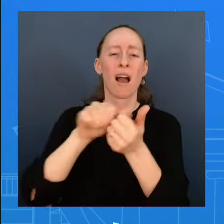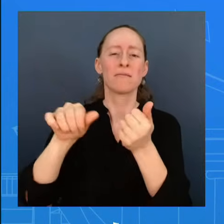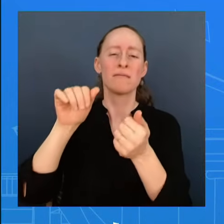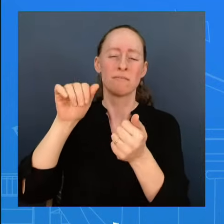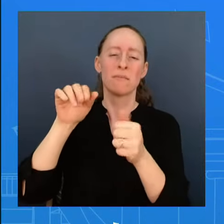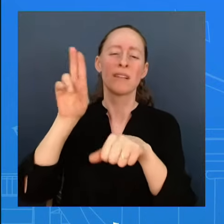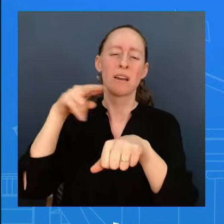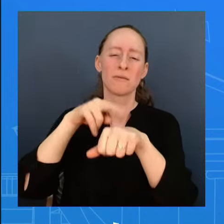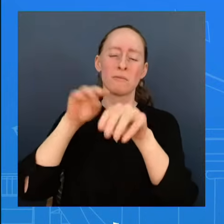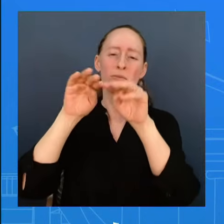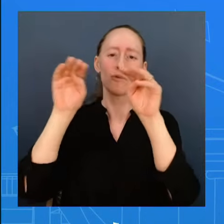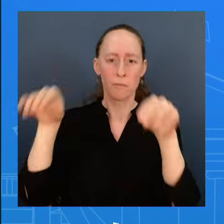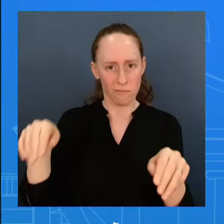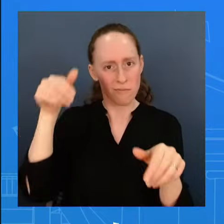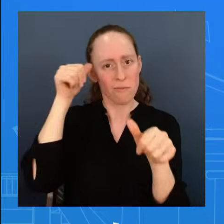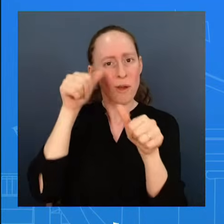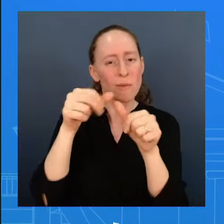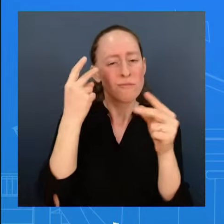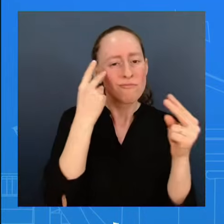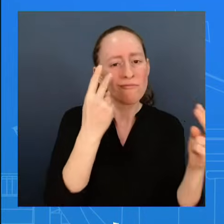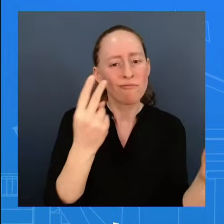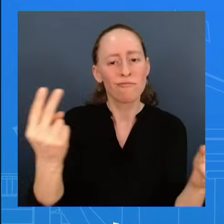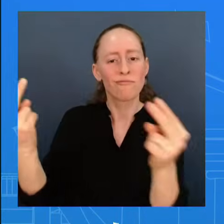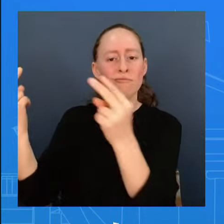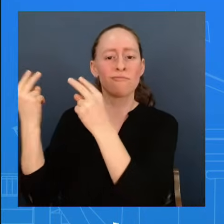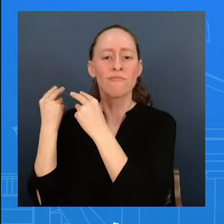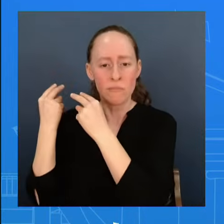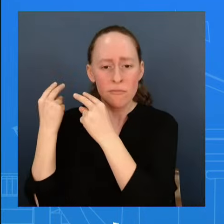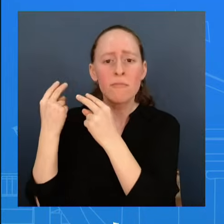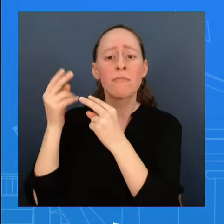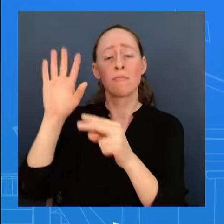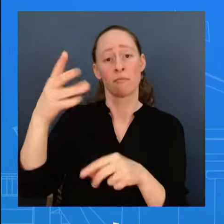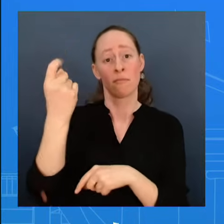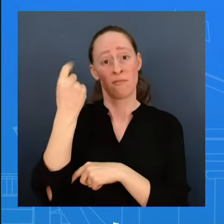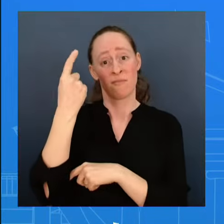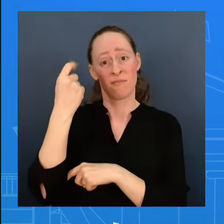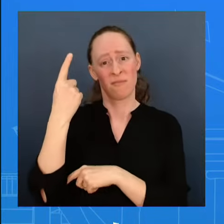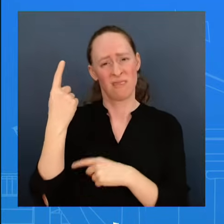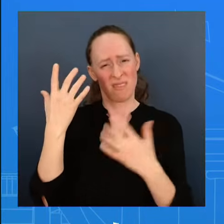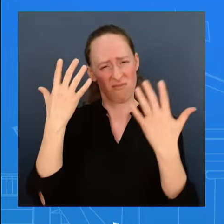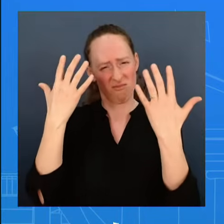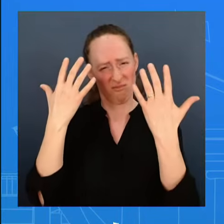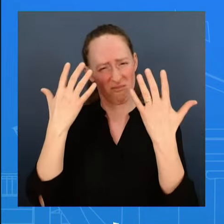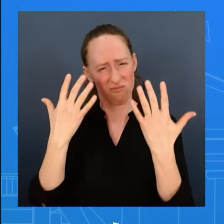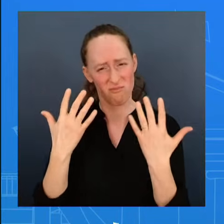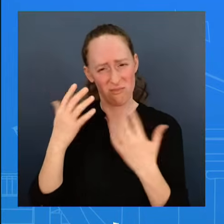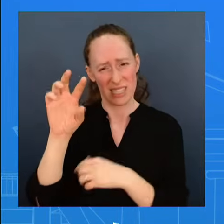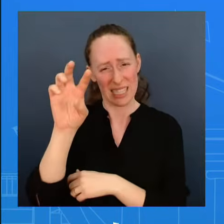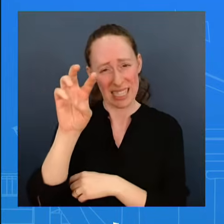we remember and mourn the 6 million Jews who were systematically murdered by the Nazis